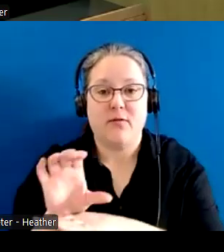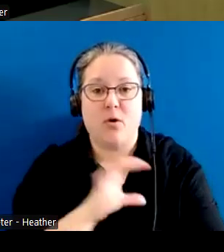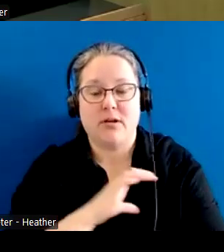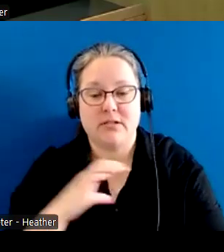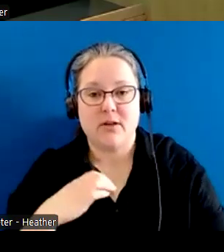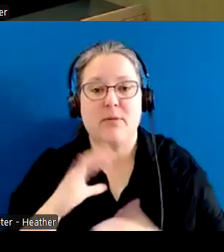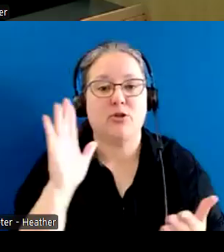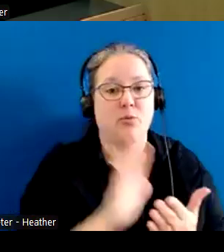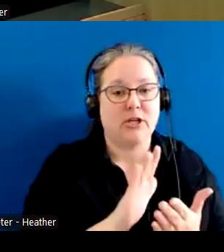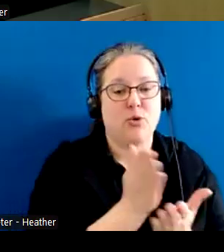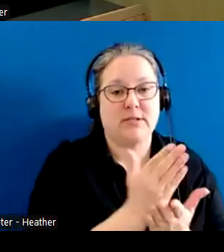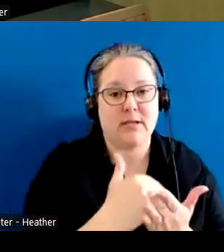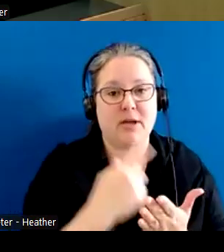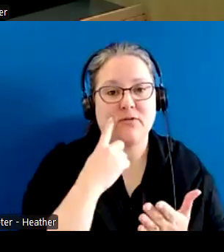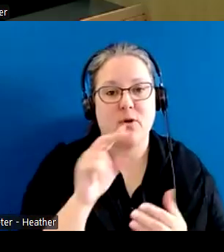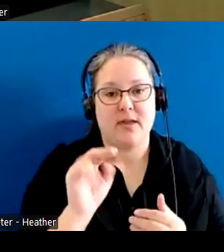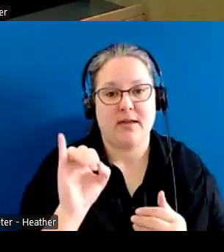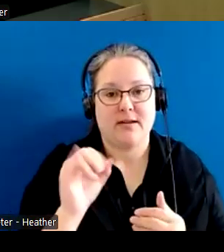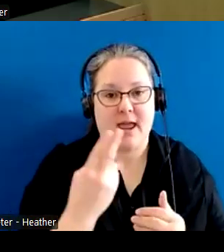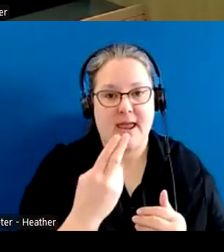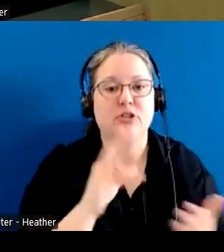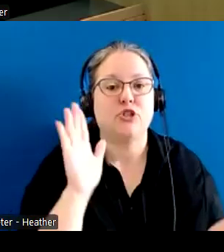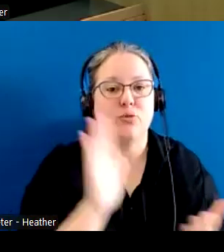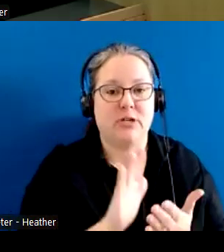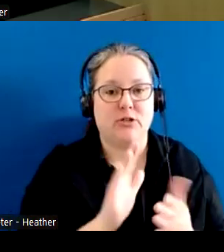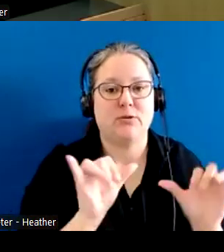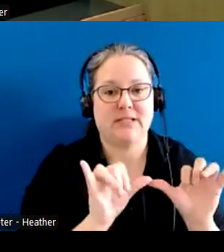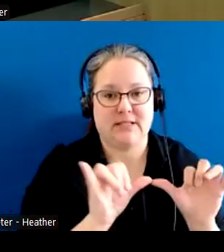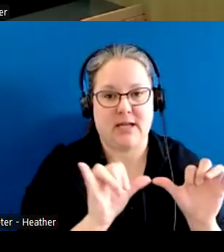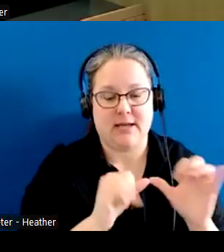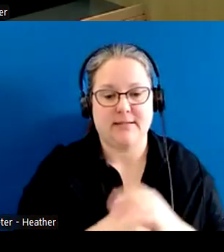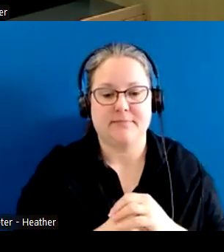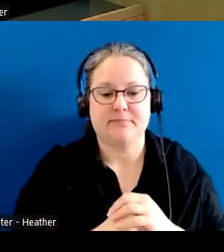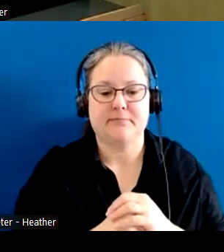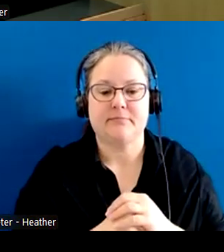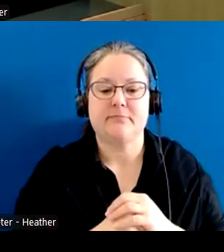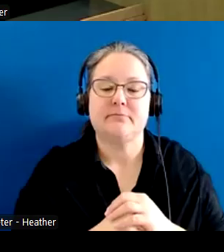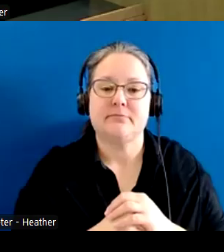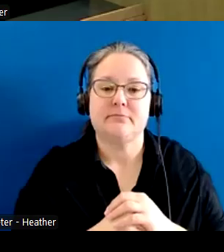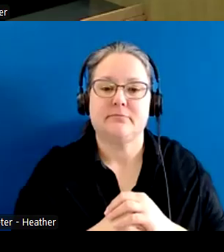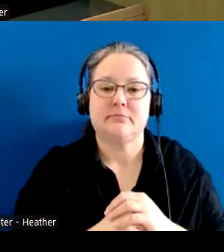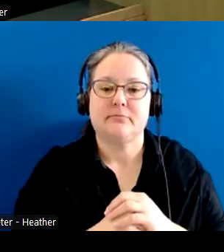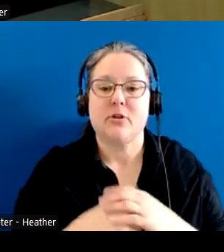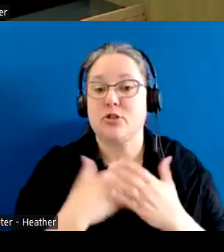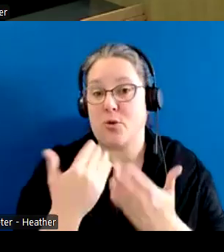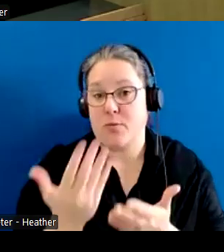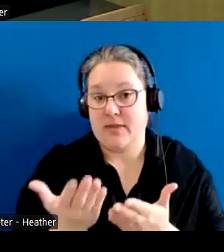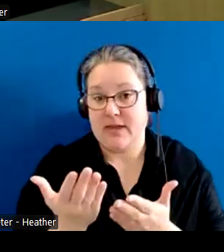or make future justifications to uh reduce its size. So with this backdrop in mind let's put on